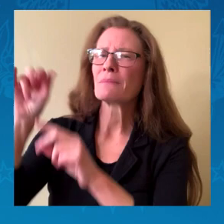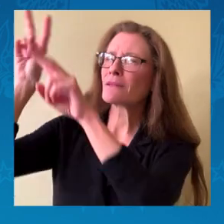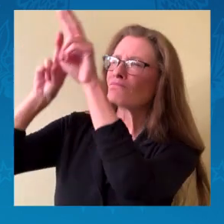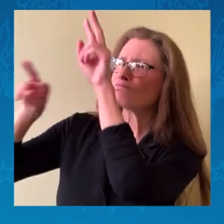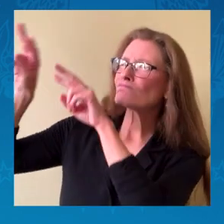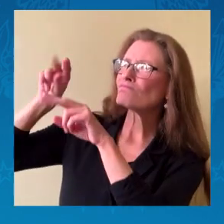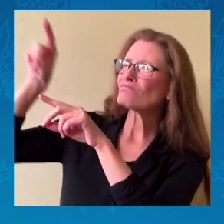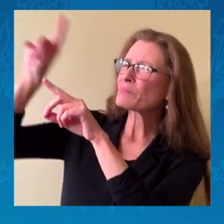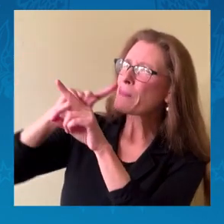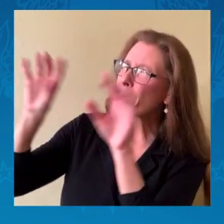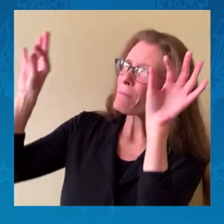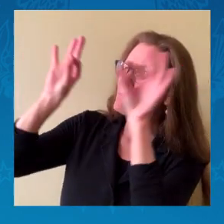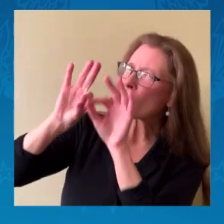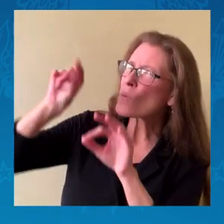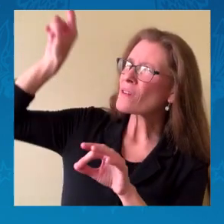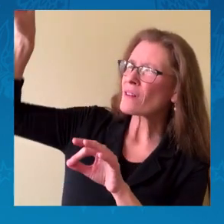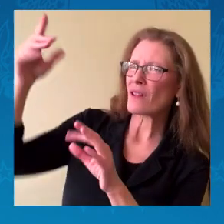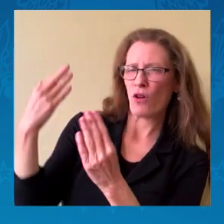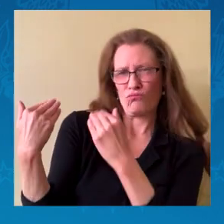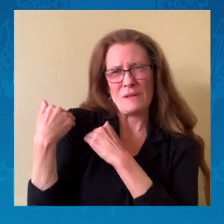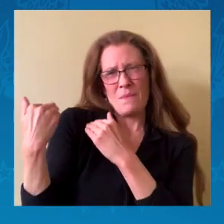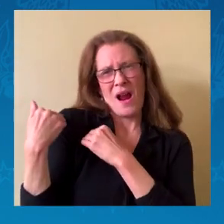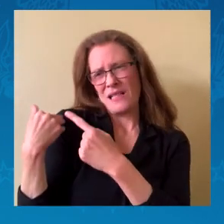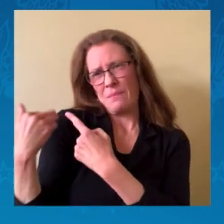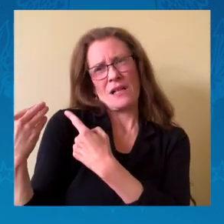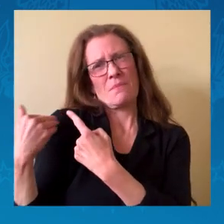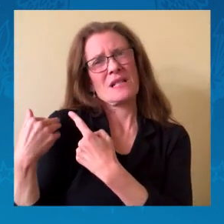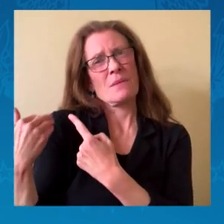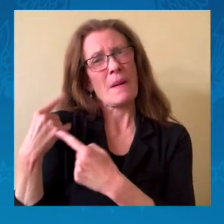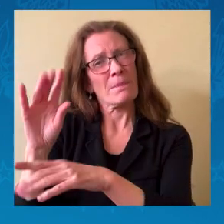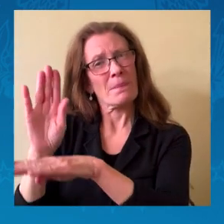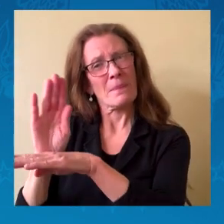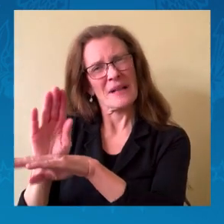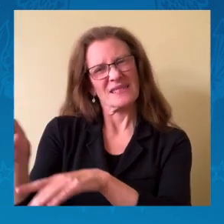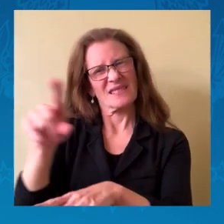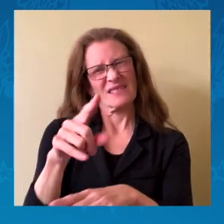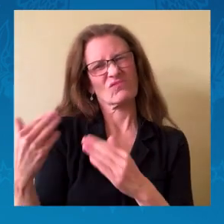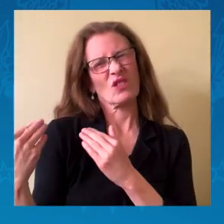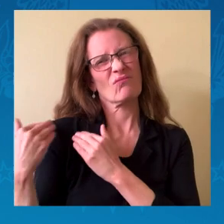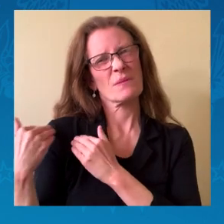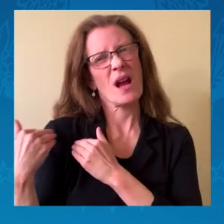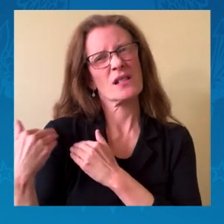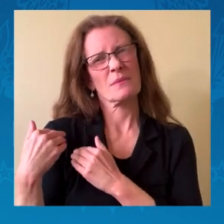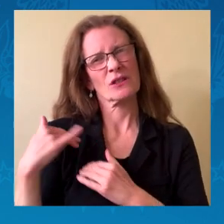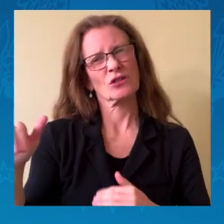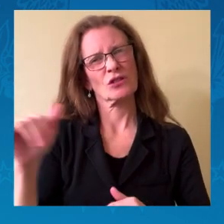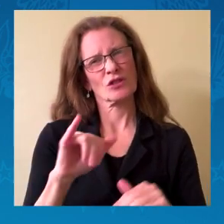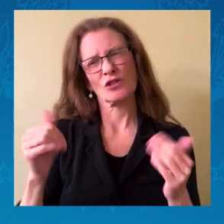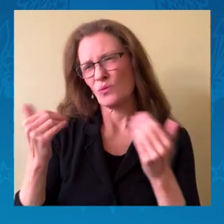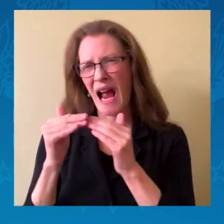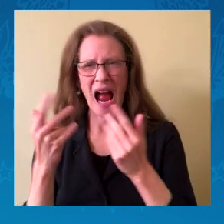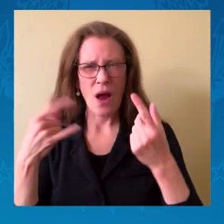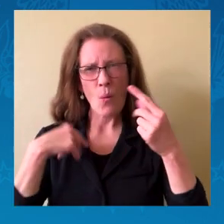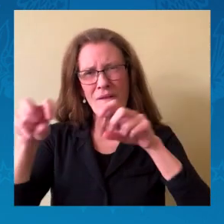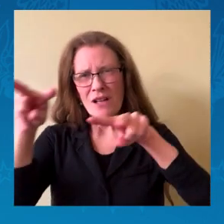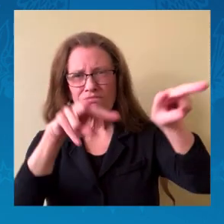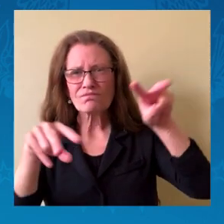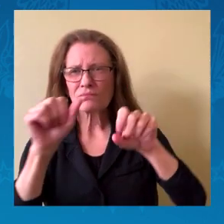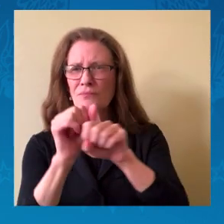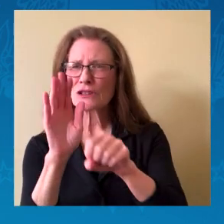and then to reflect those values and how we actually operate. So Secretary of Defense Austin, beginning last July,